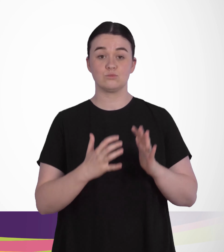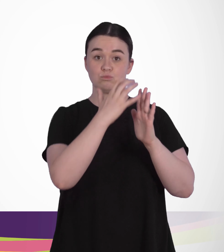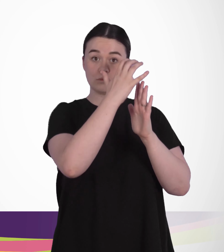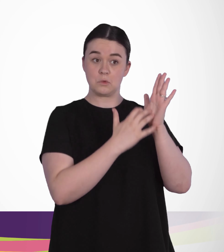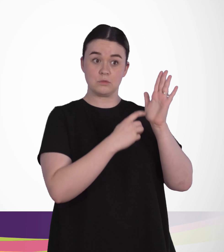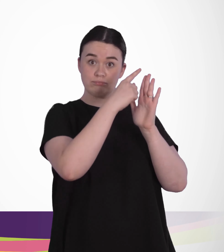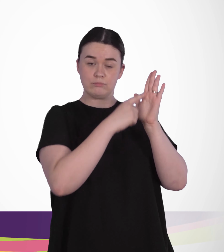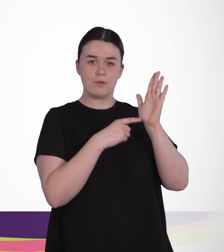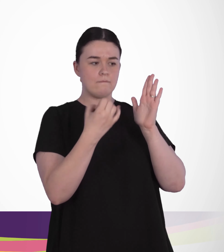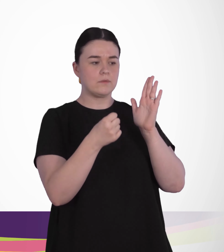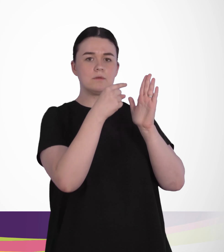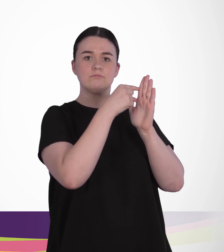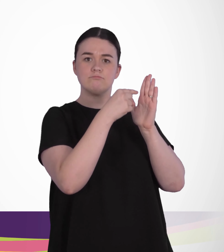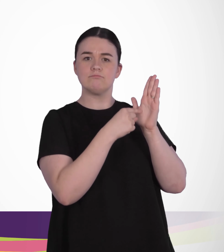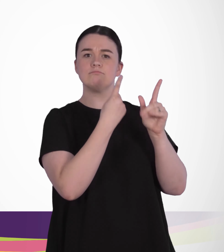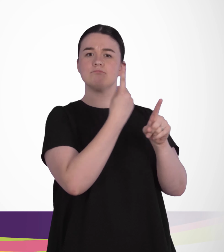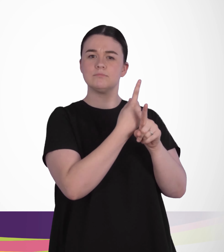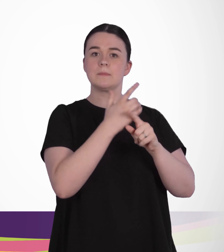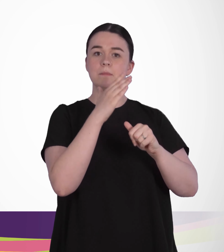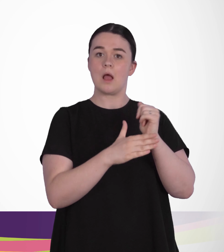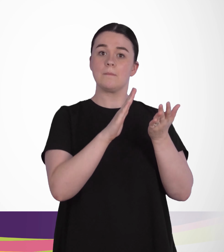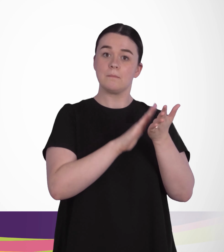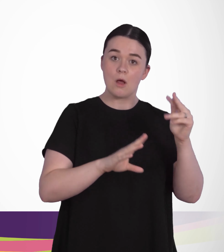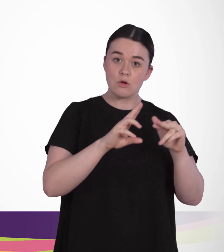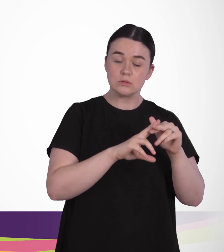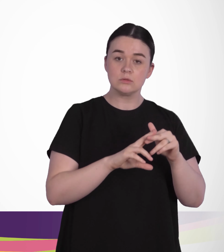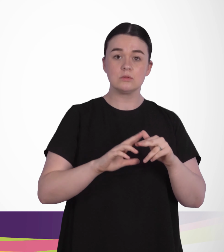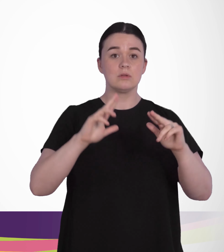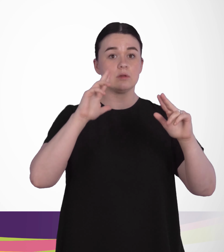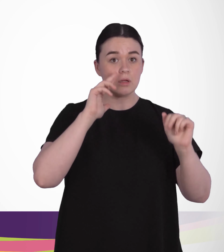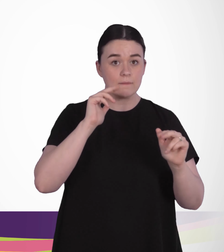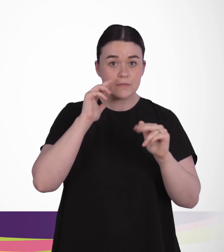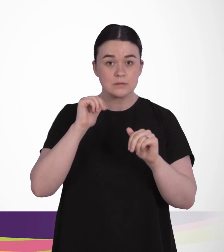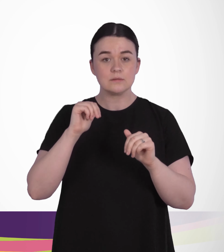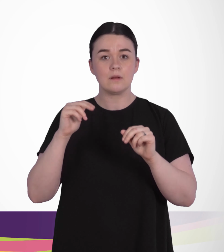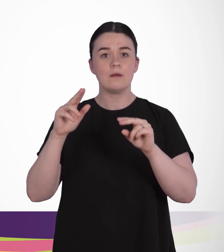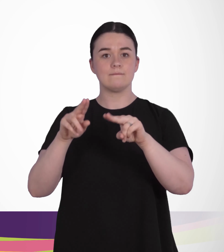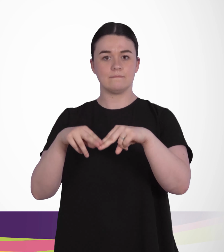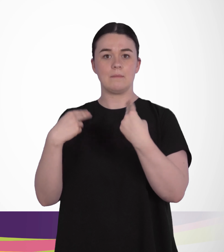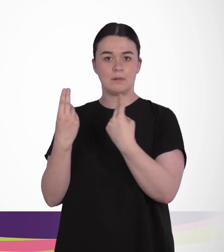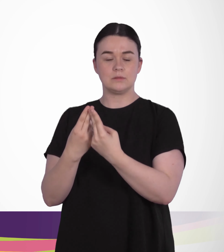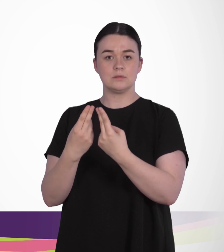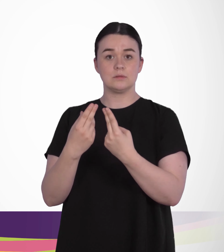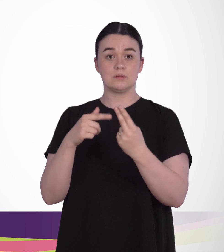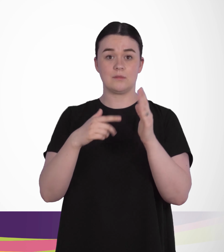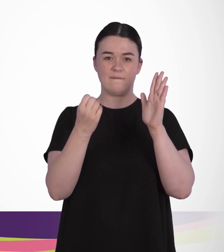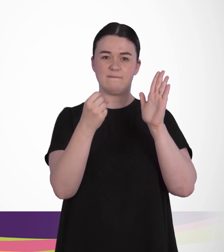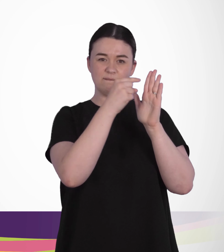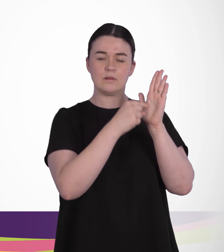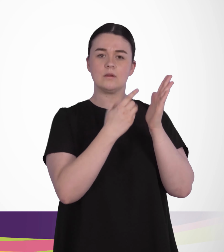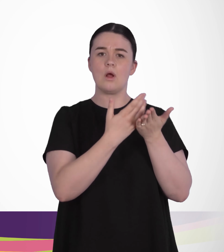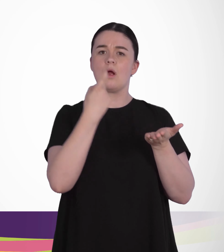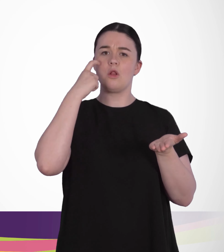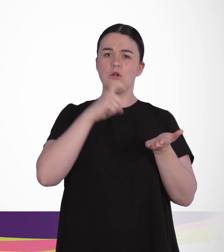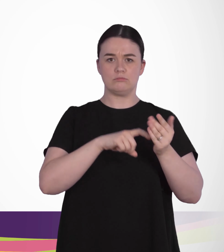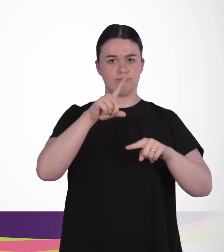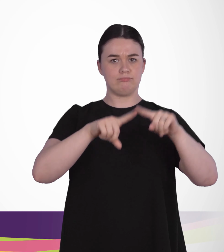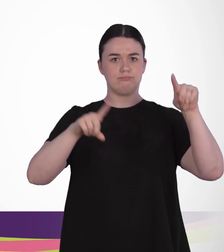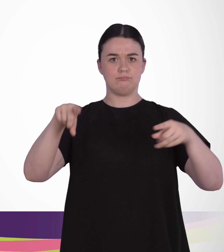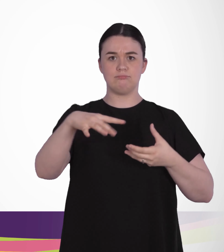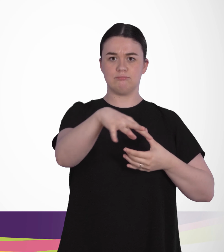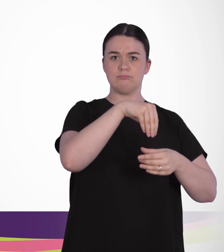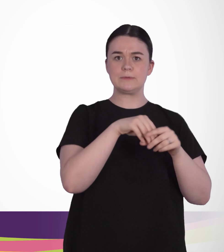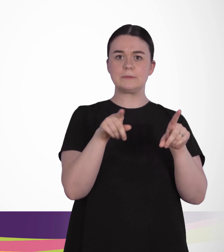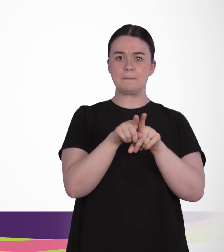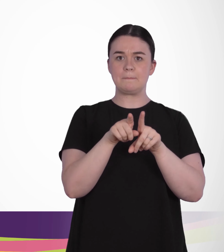Any reference to parents, caregivers and families in the consultation report acknowledges the diversity of people